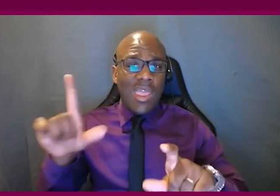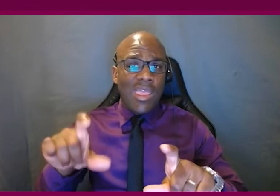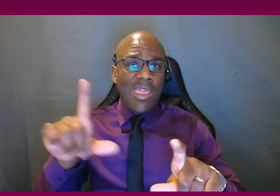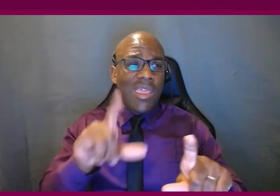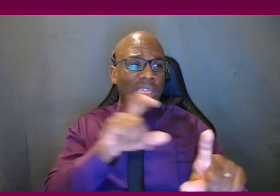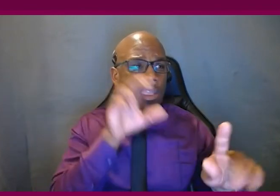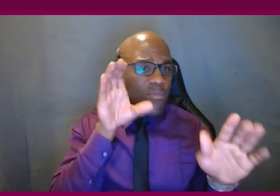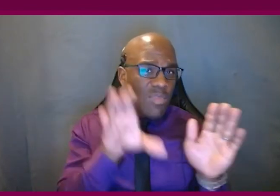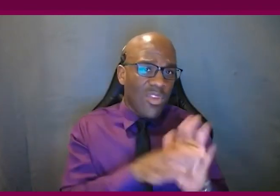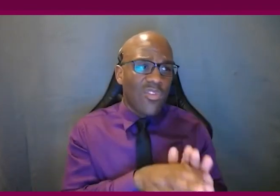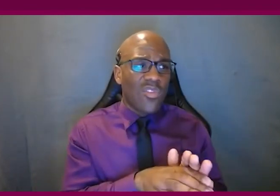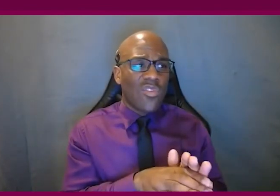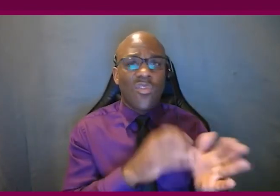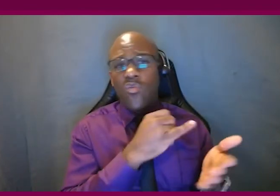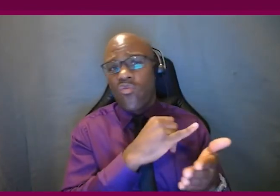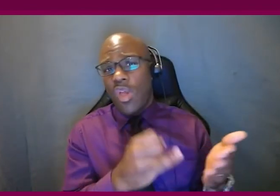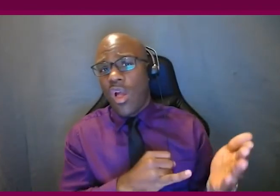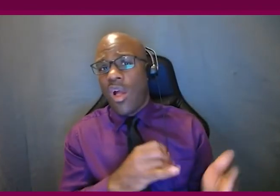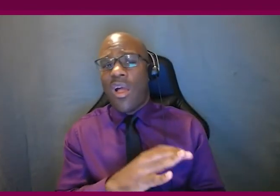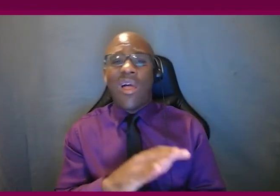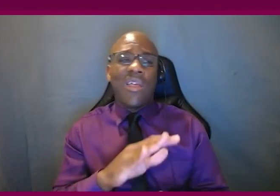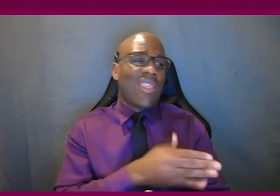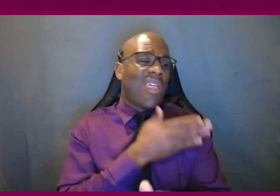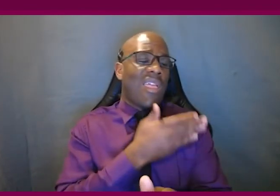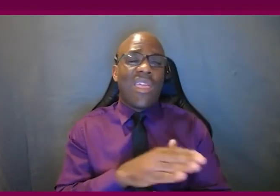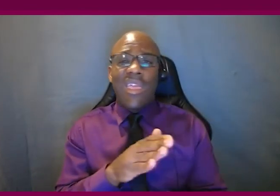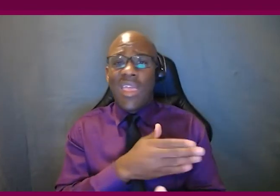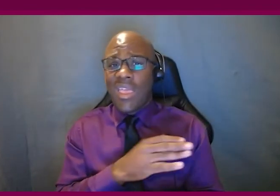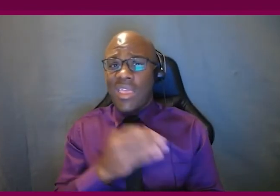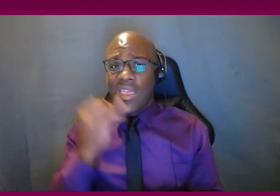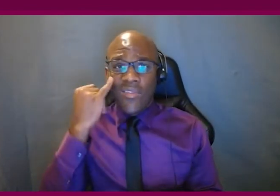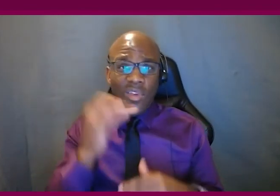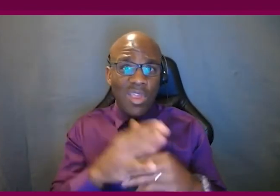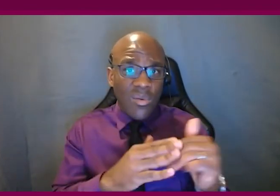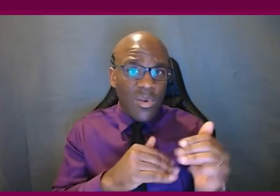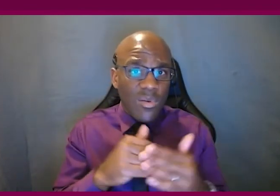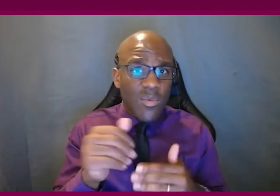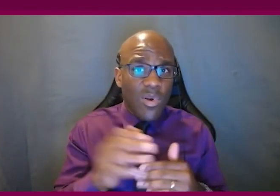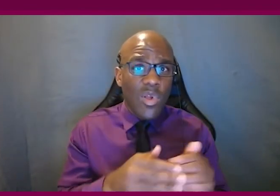you create is beautiful and authentic and it's worth other people's time and attention.